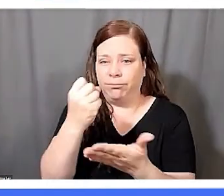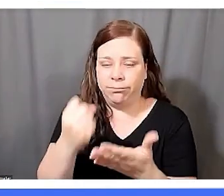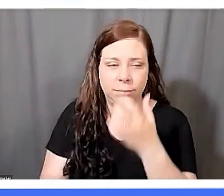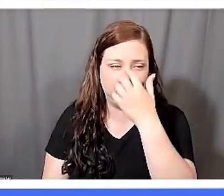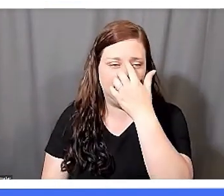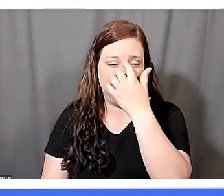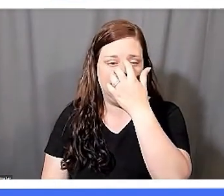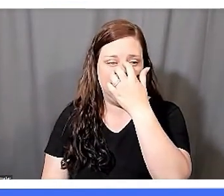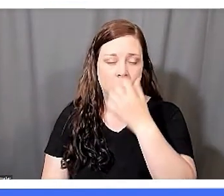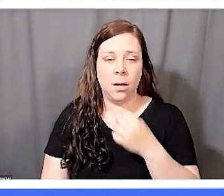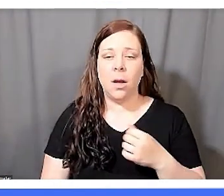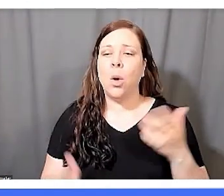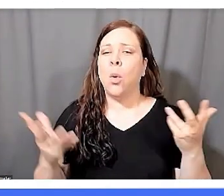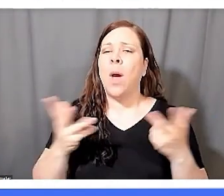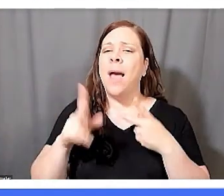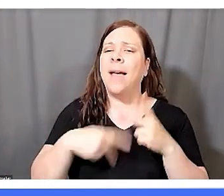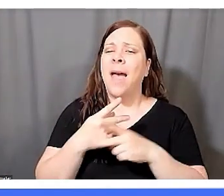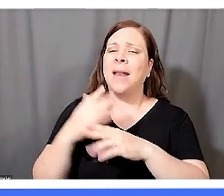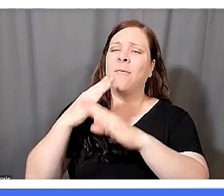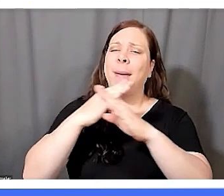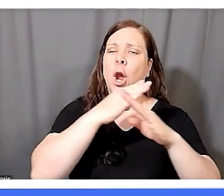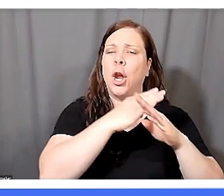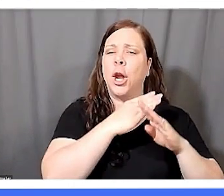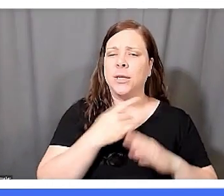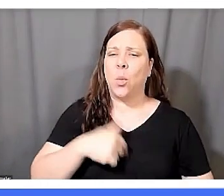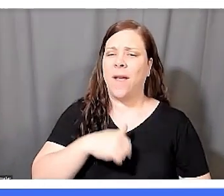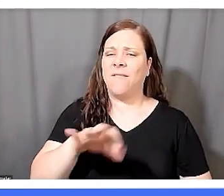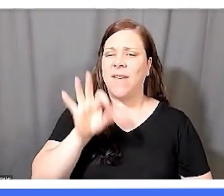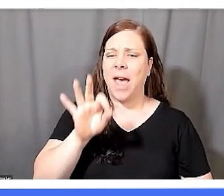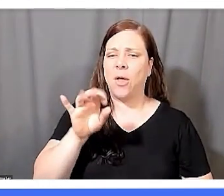So what kind of barriers have we found that are needing to be eliminated?